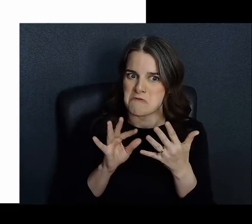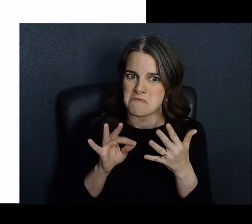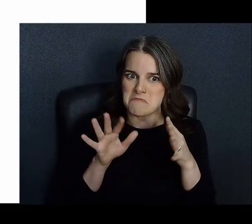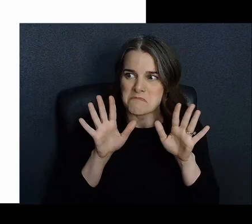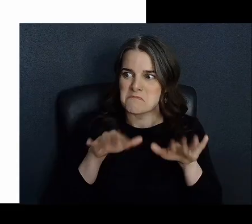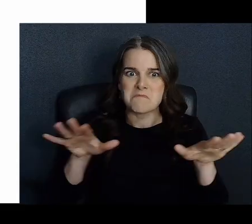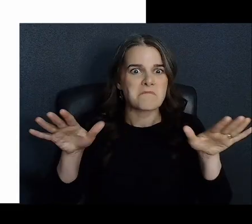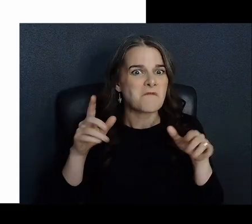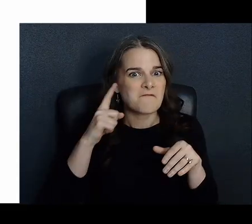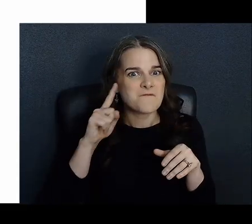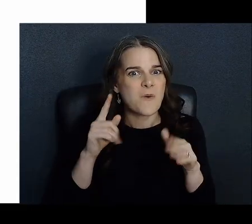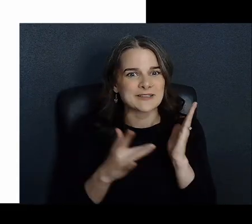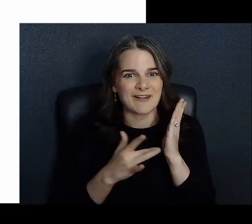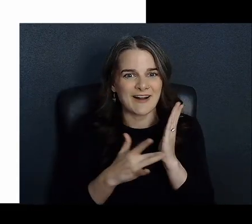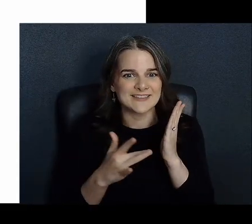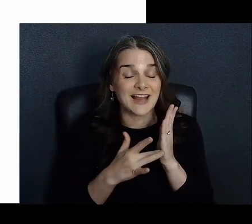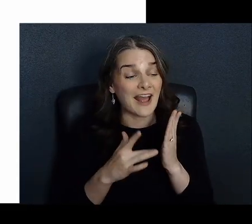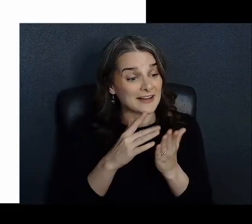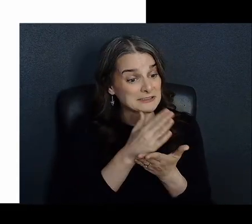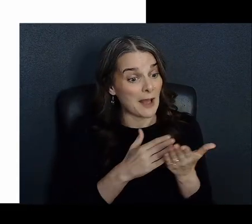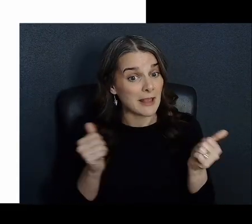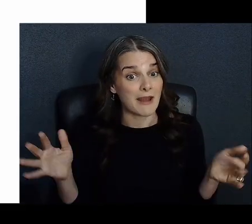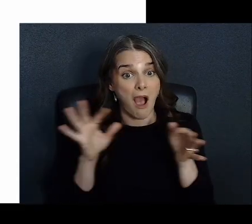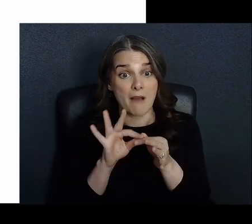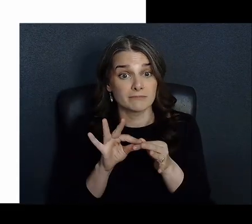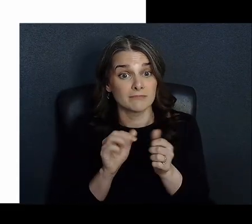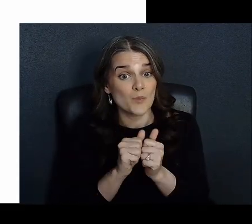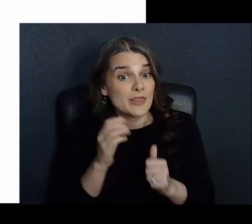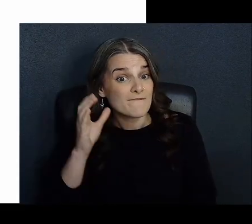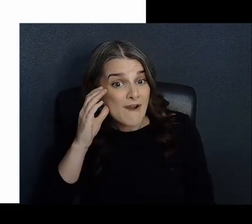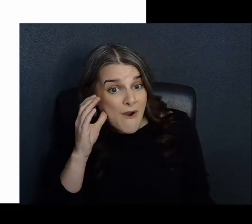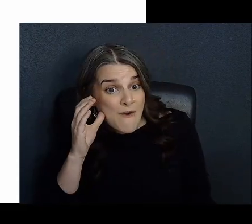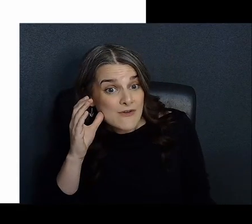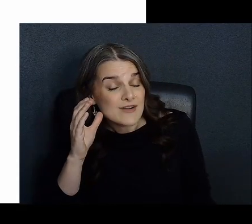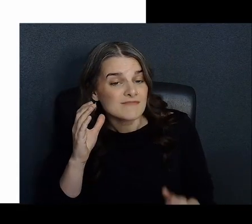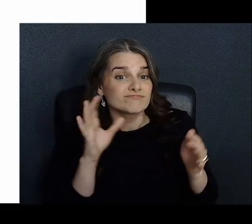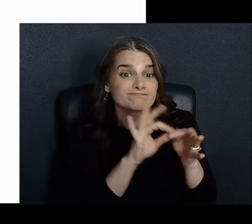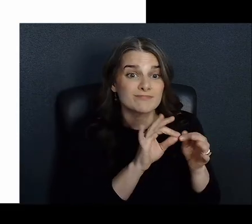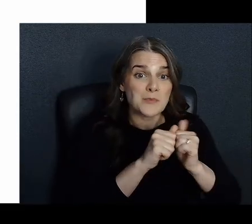can be paired with a phone or connected to a computer so that you have the advantage of having